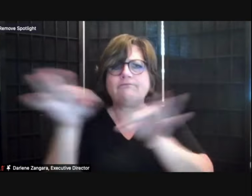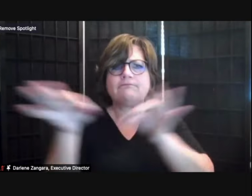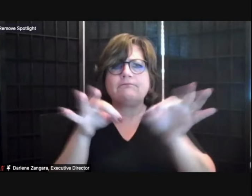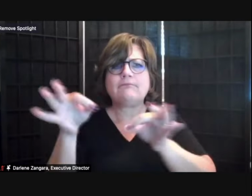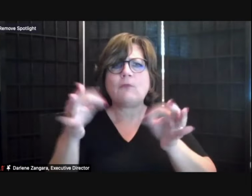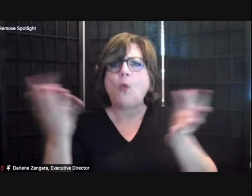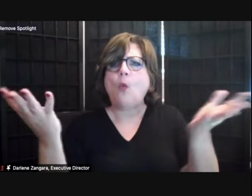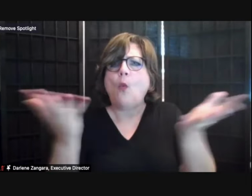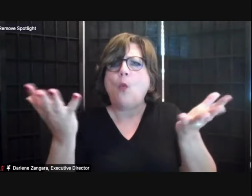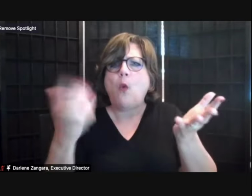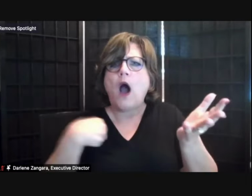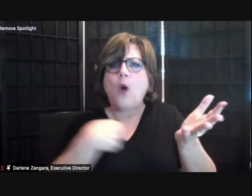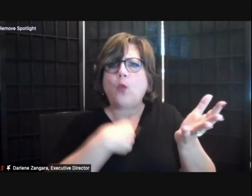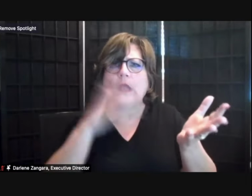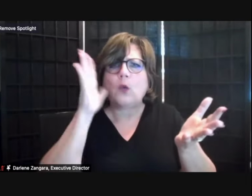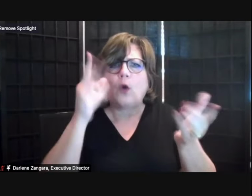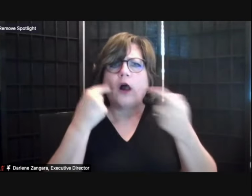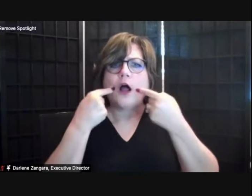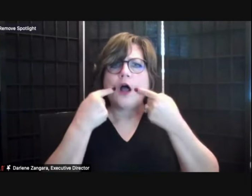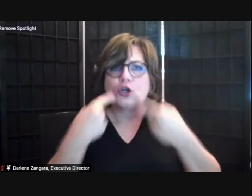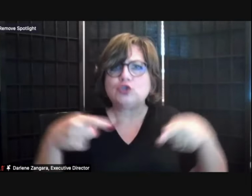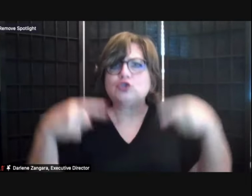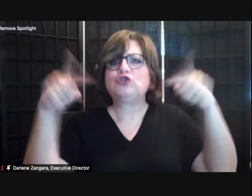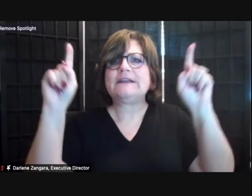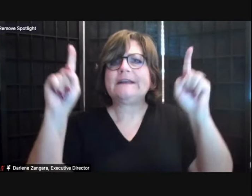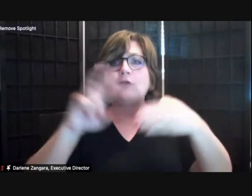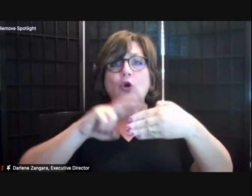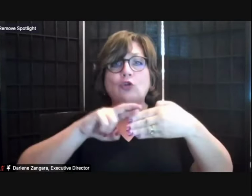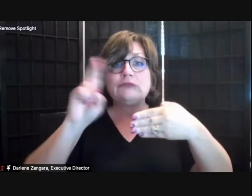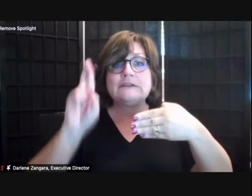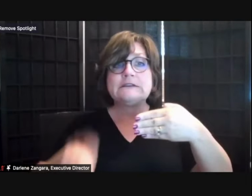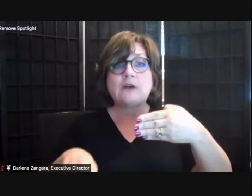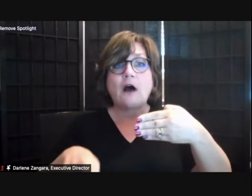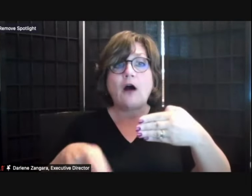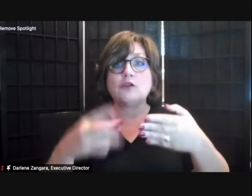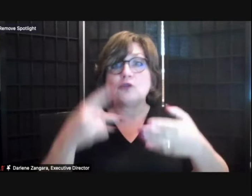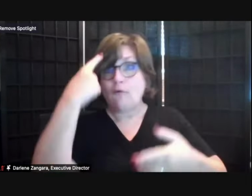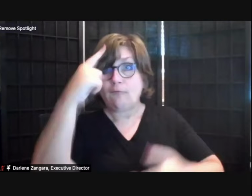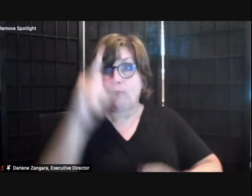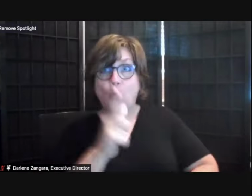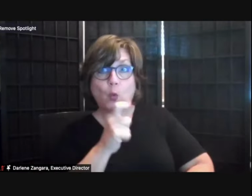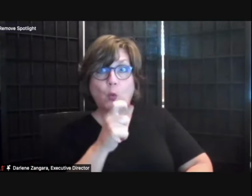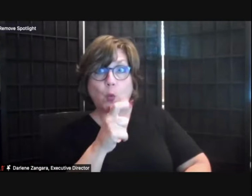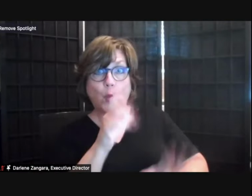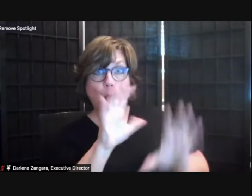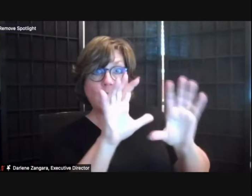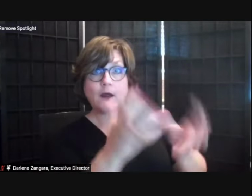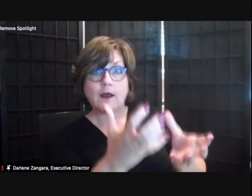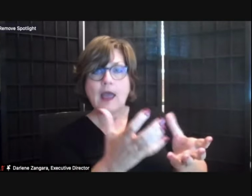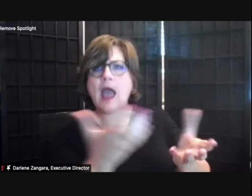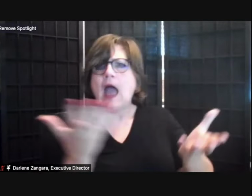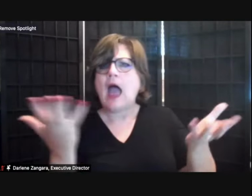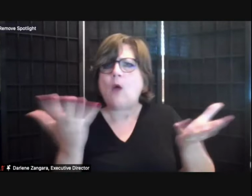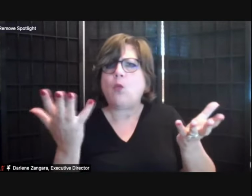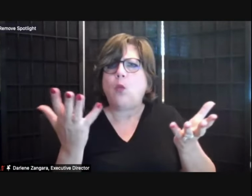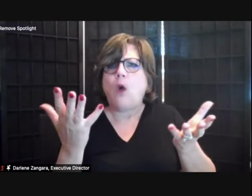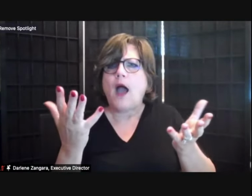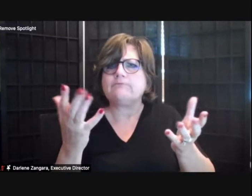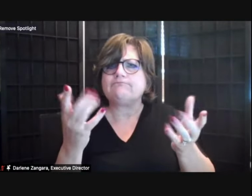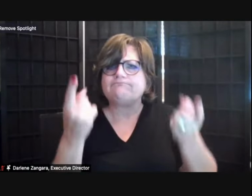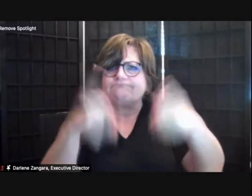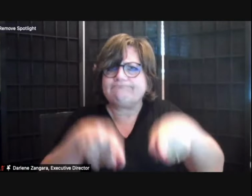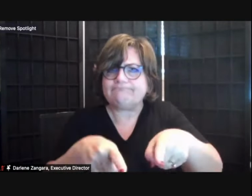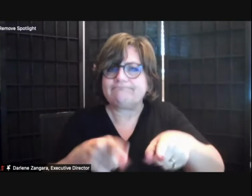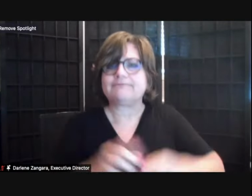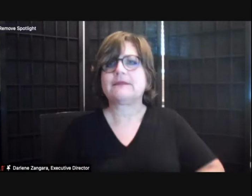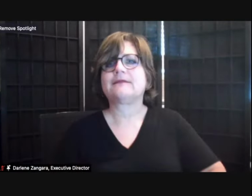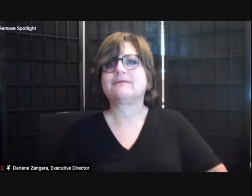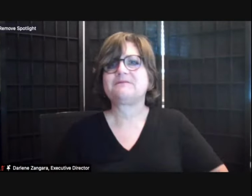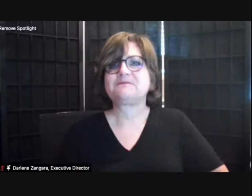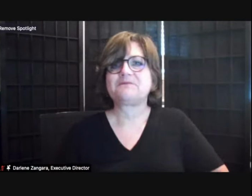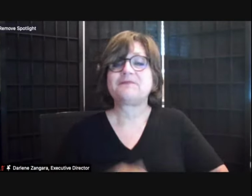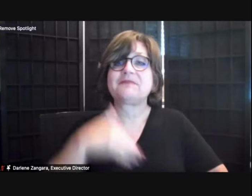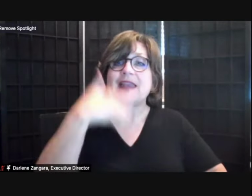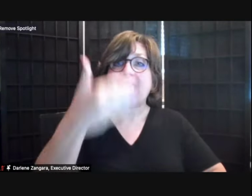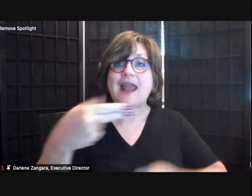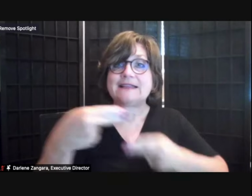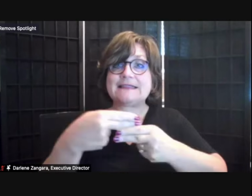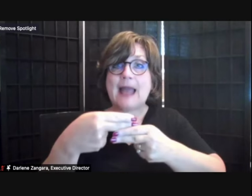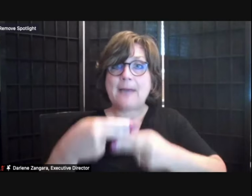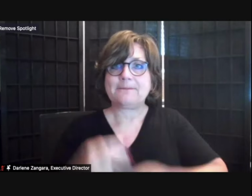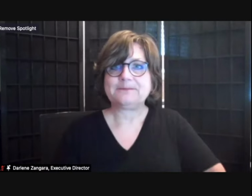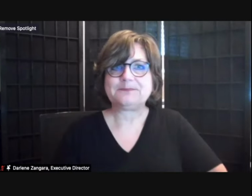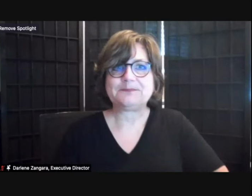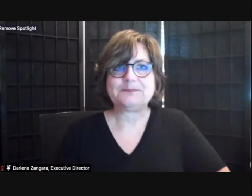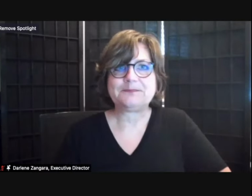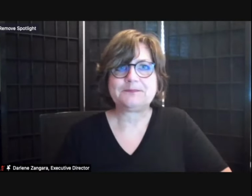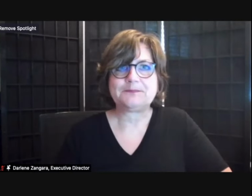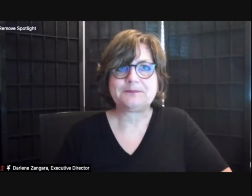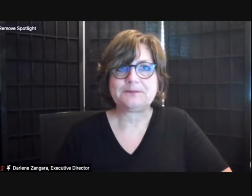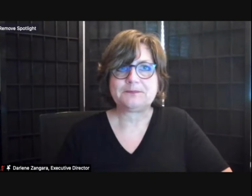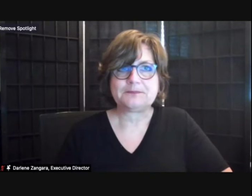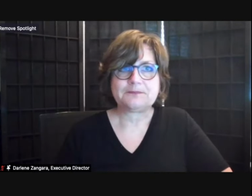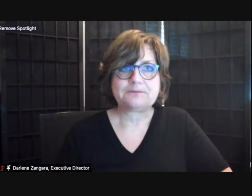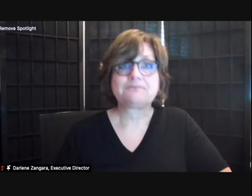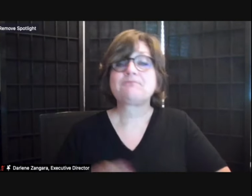what results we will achieve for who and what happened. Next slide.